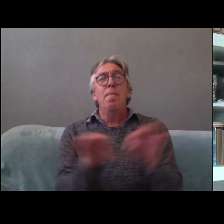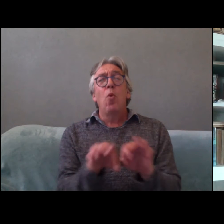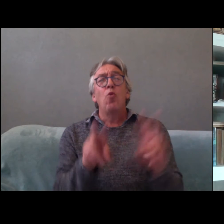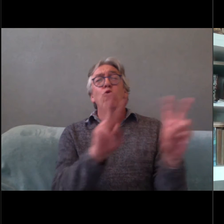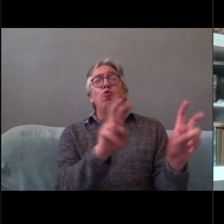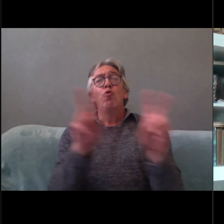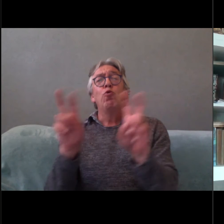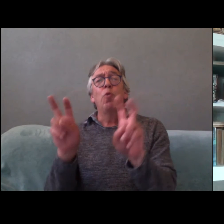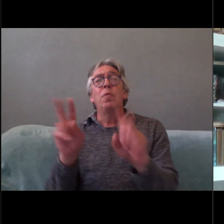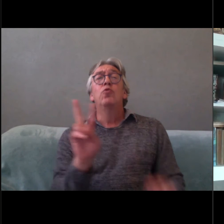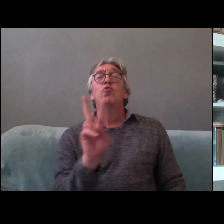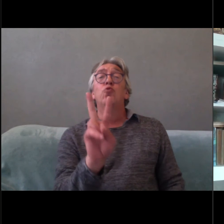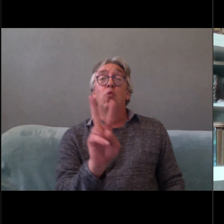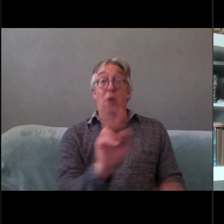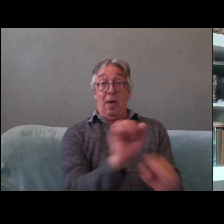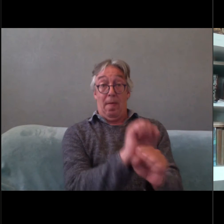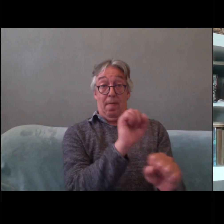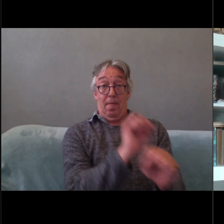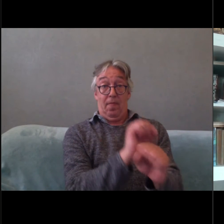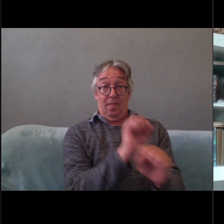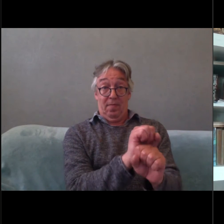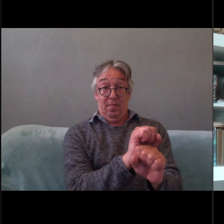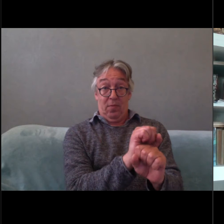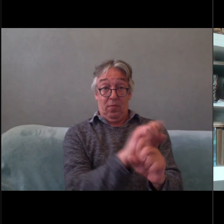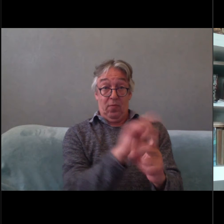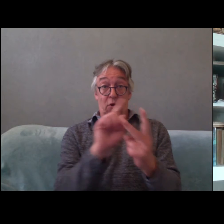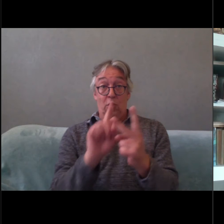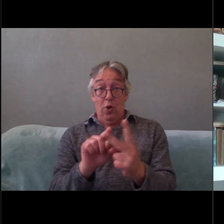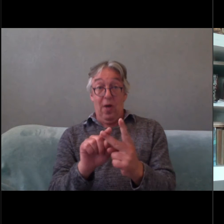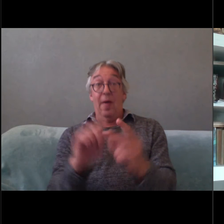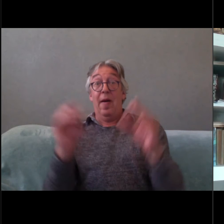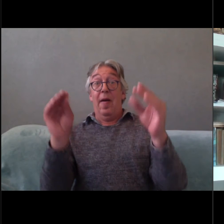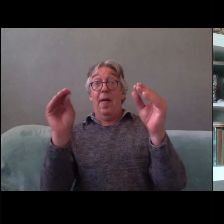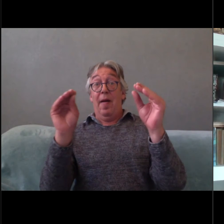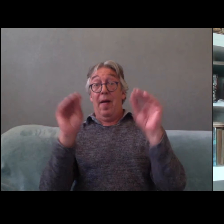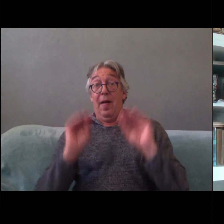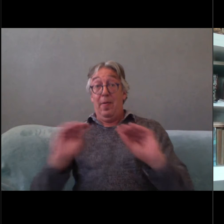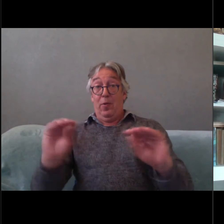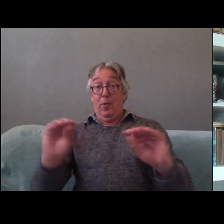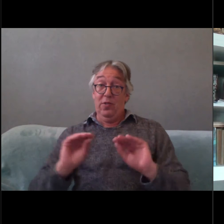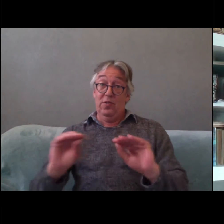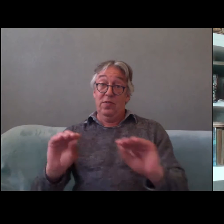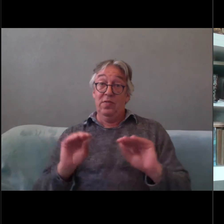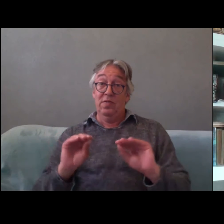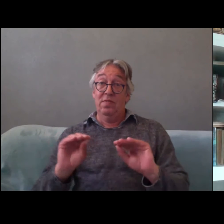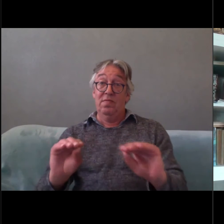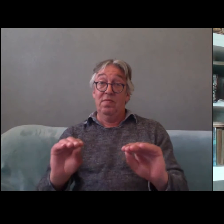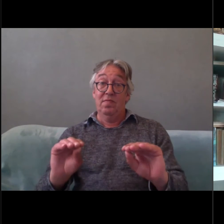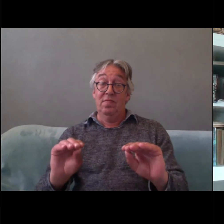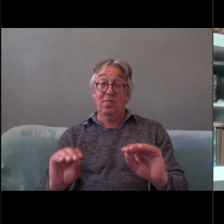and of course, deinstitutionalisation. Even we are very happy in Latvia that we don't have